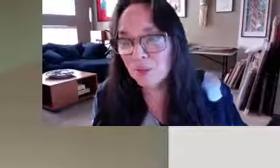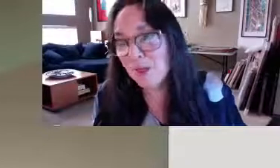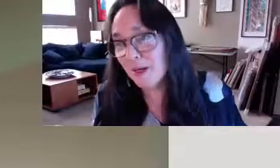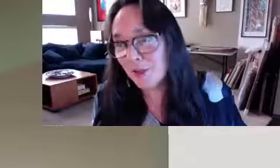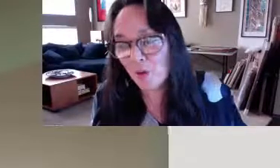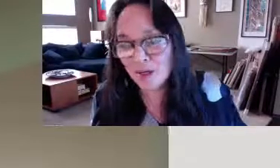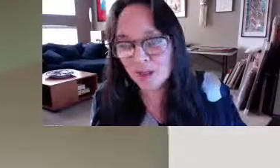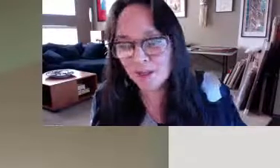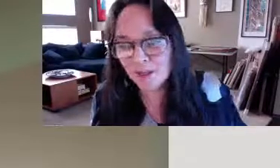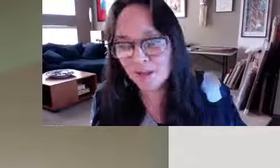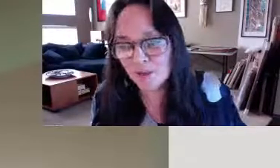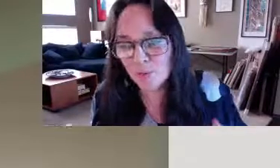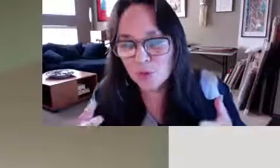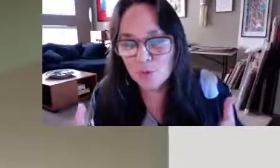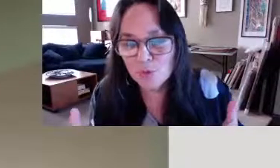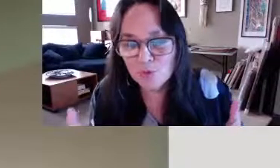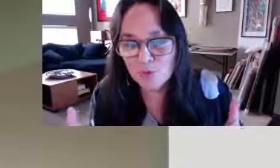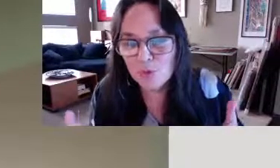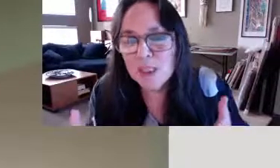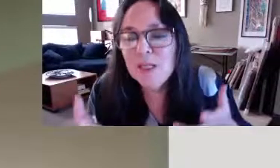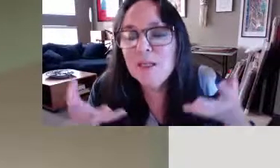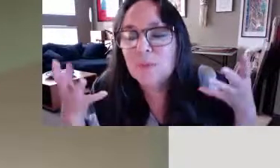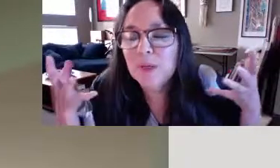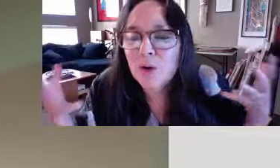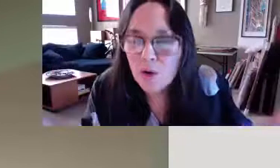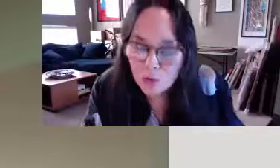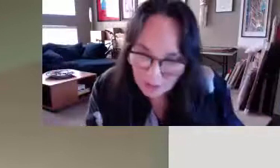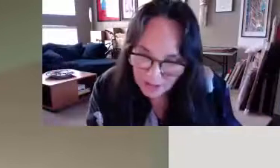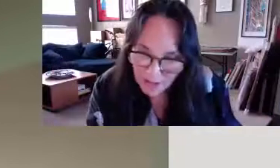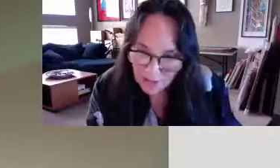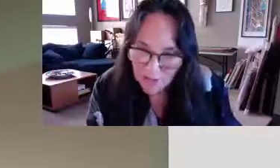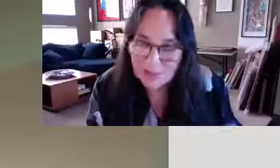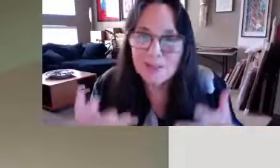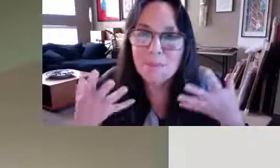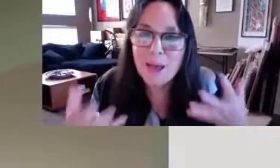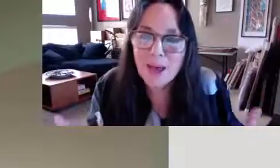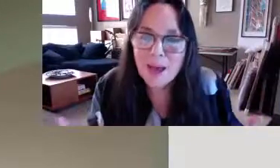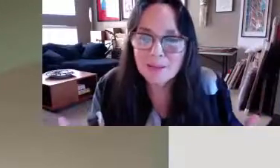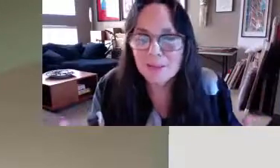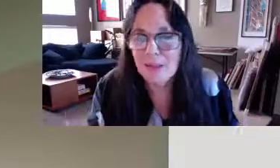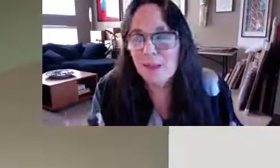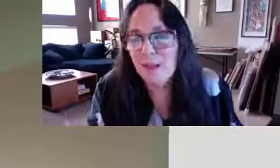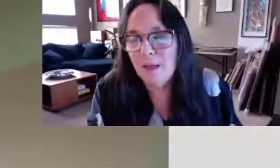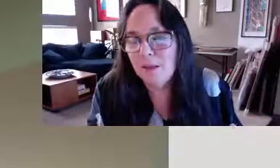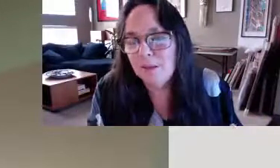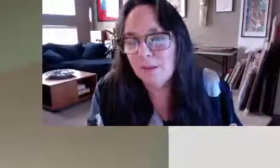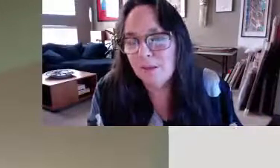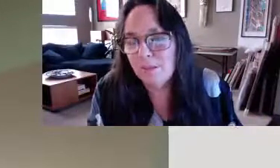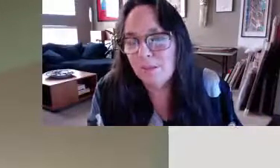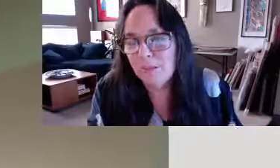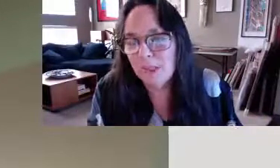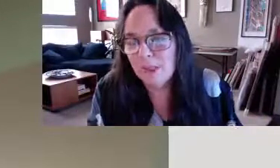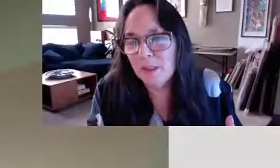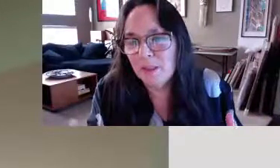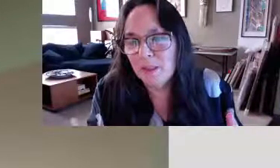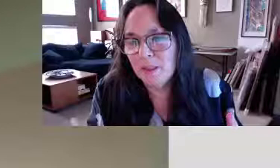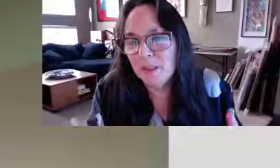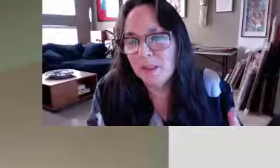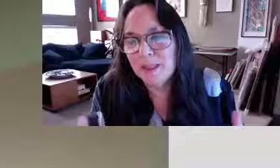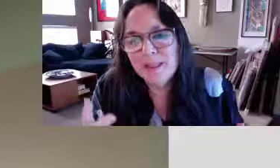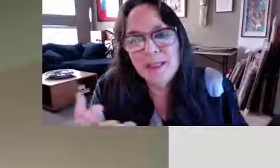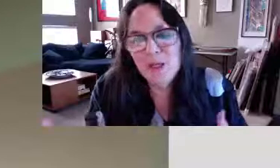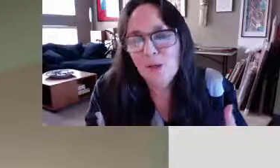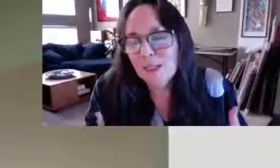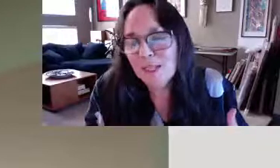Peigan's moccasins and so it was just beautiful to see them all together as this mass and you know